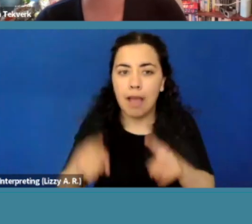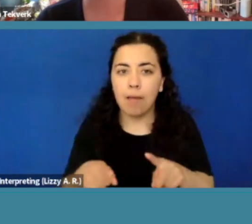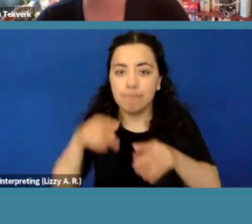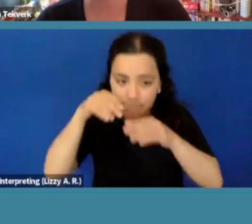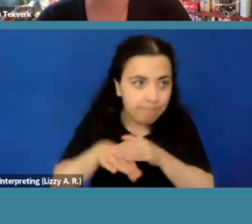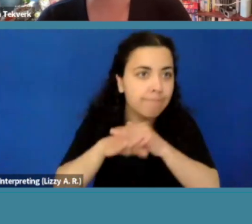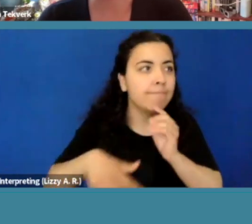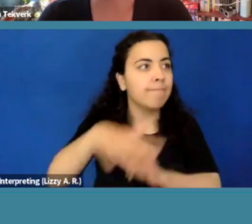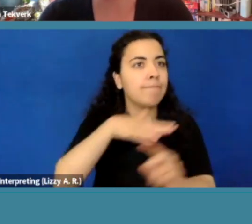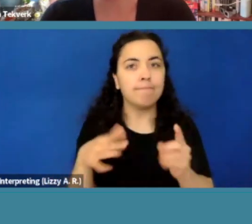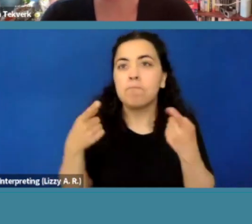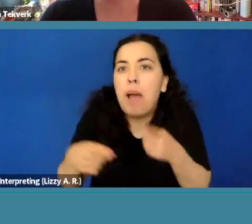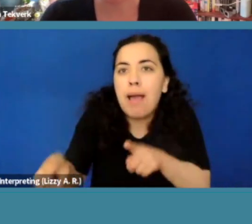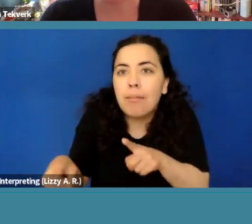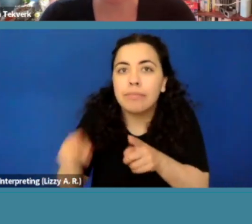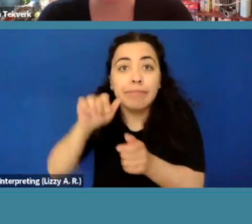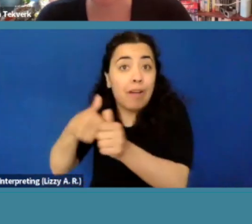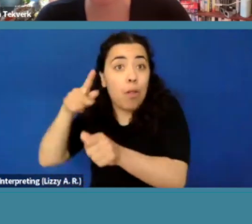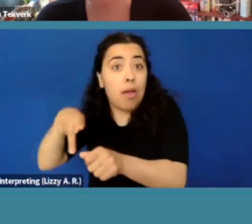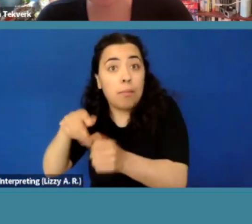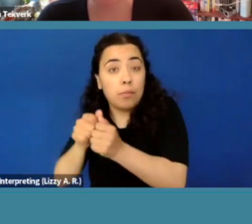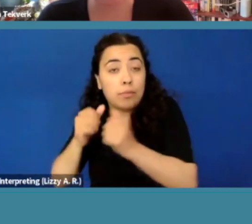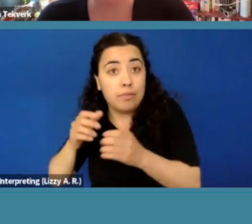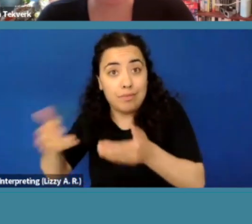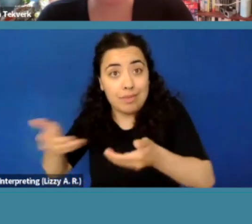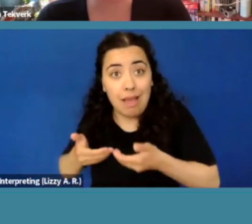and during follow-up with guests, users, et cetera.